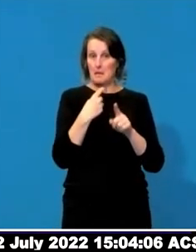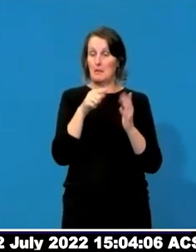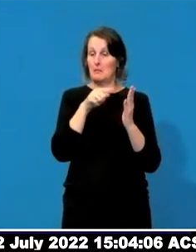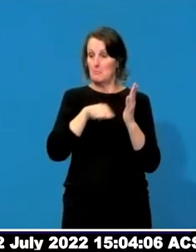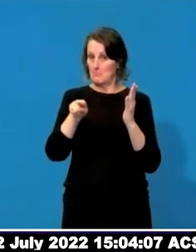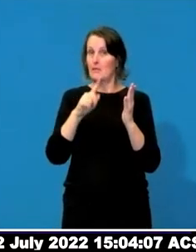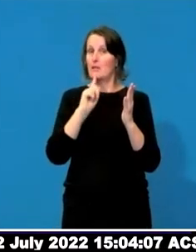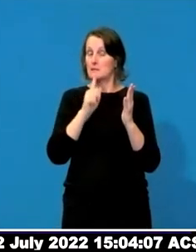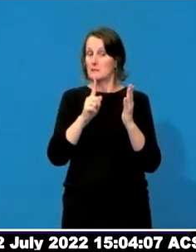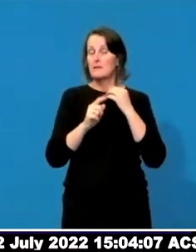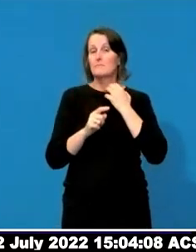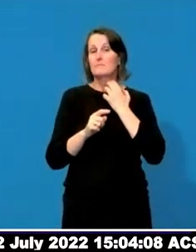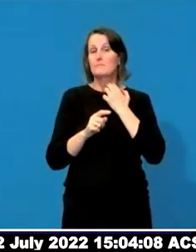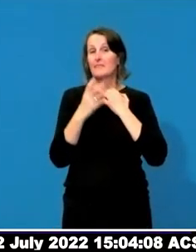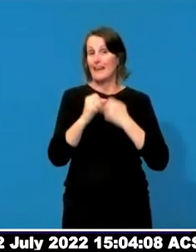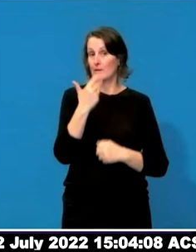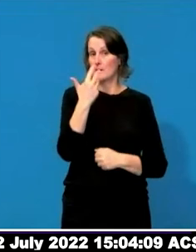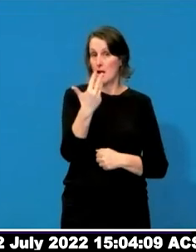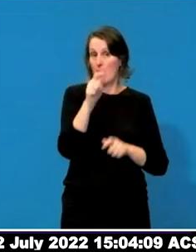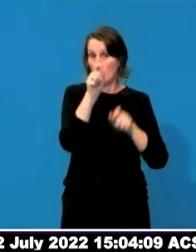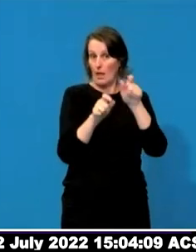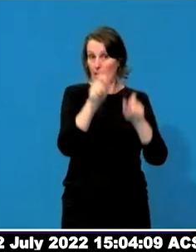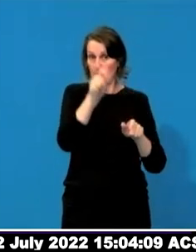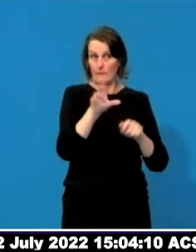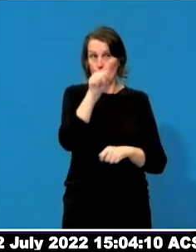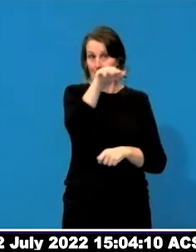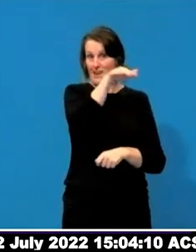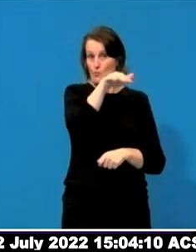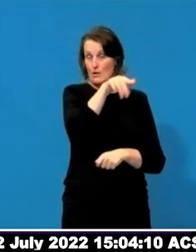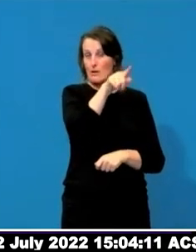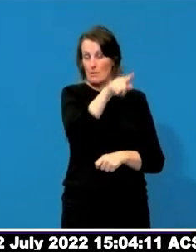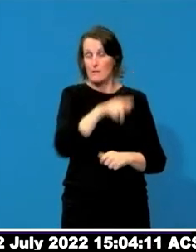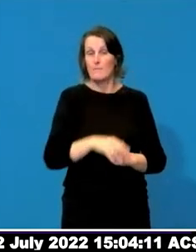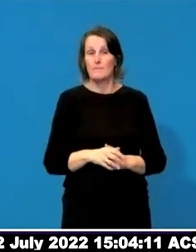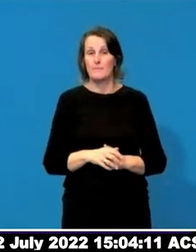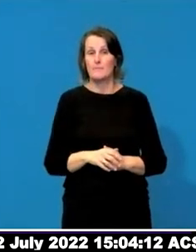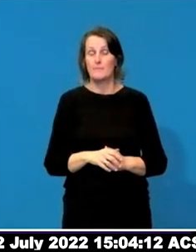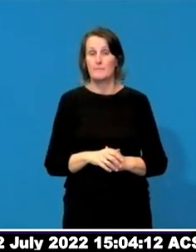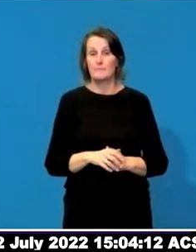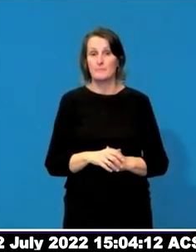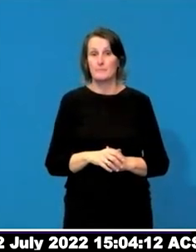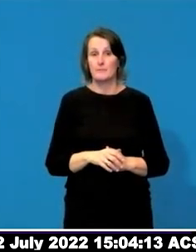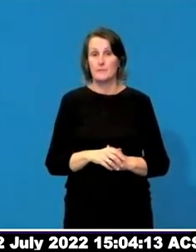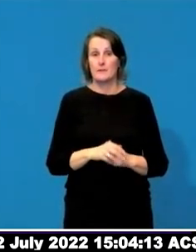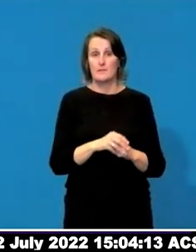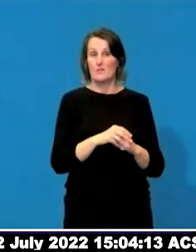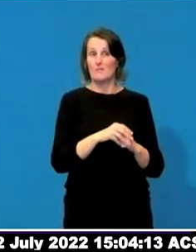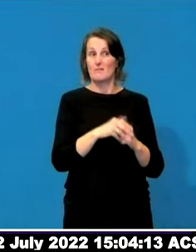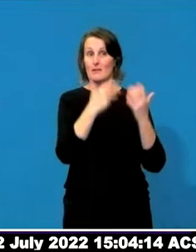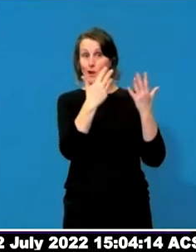what I will call nine clients and that two of those, you provide support coordination services for.